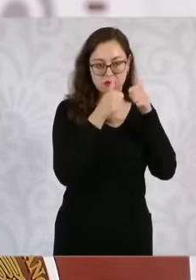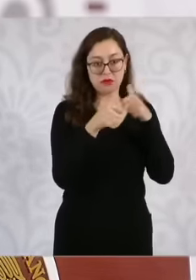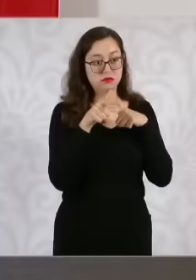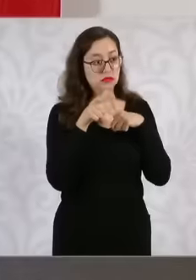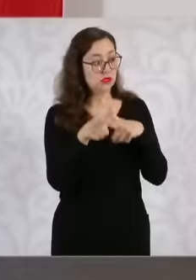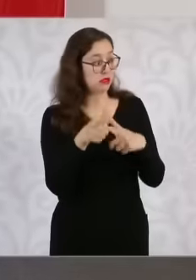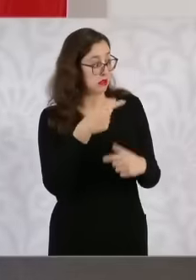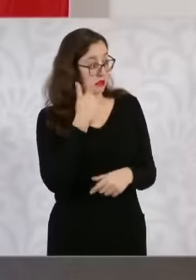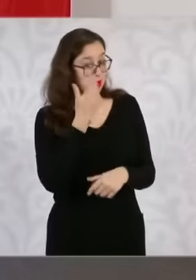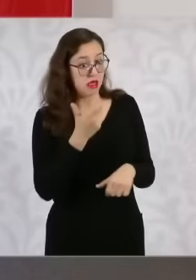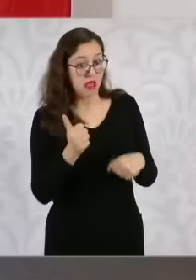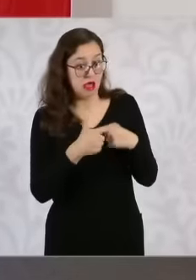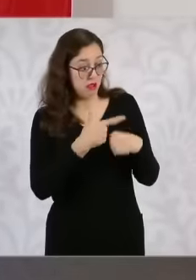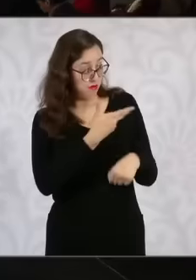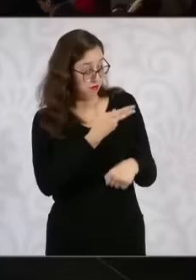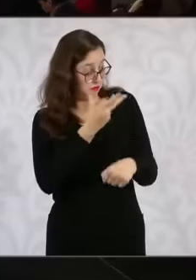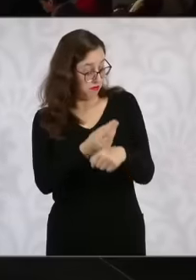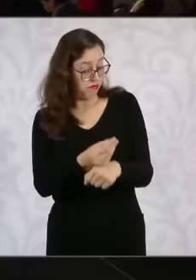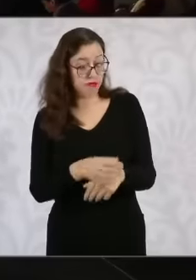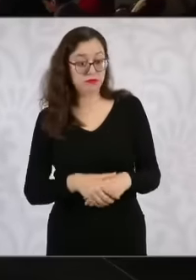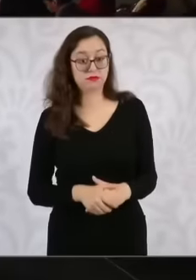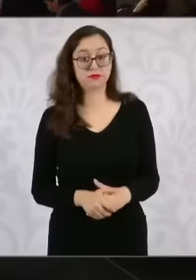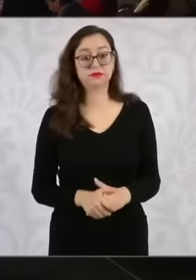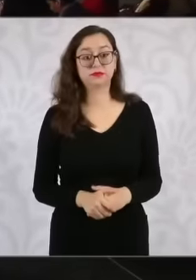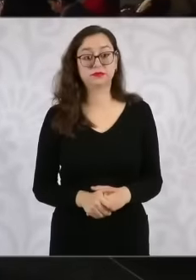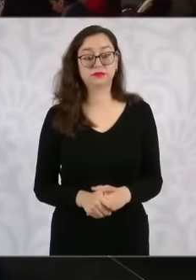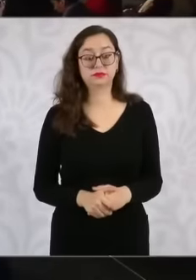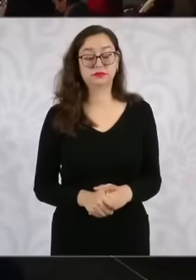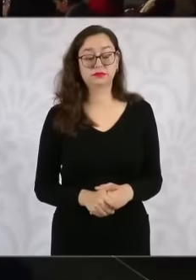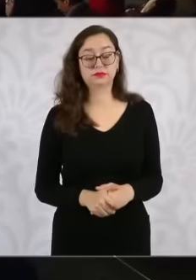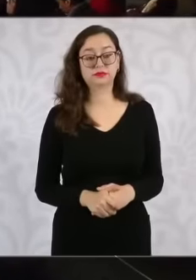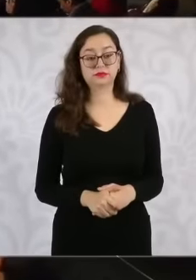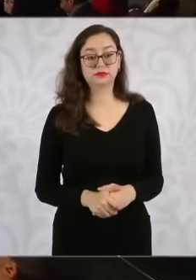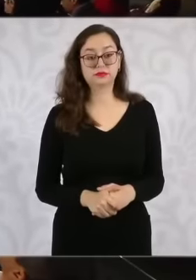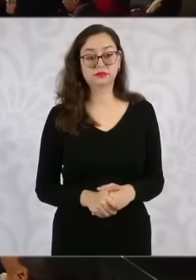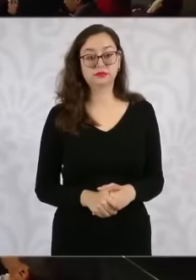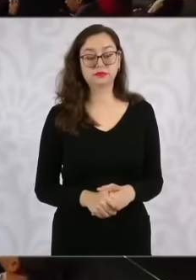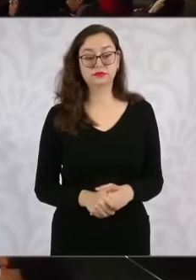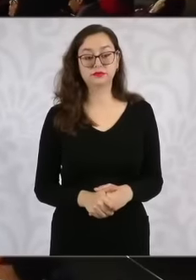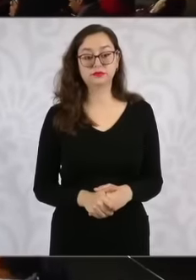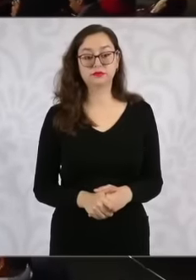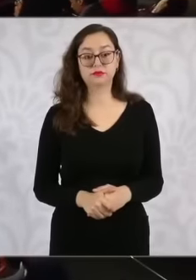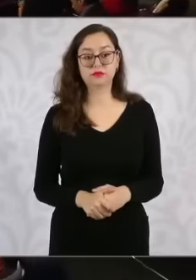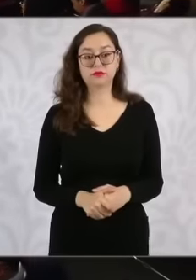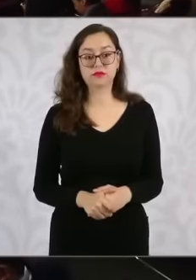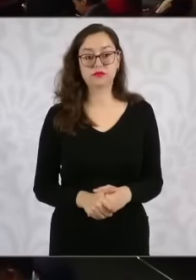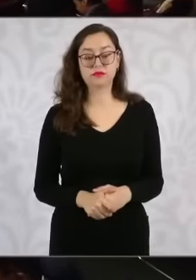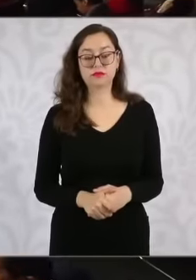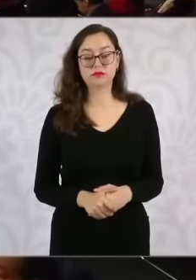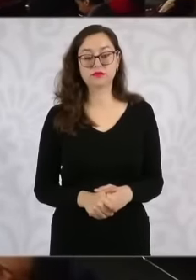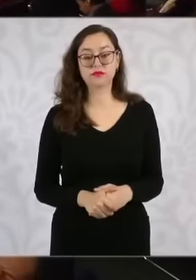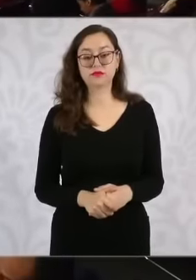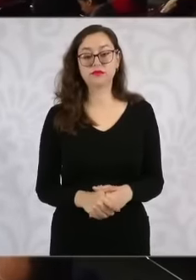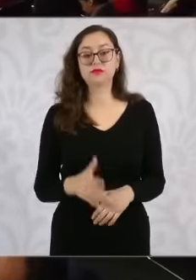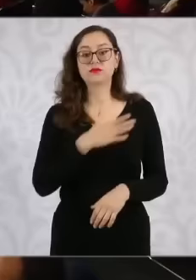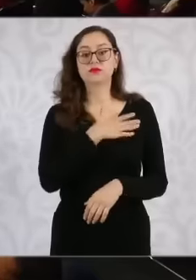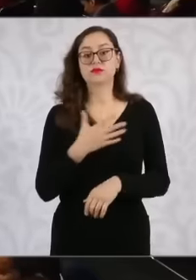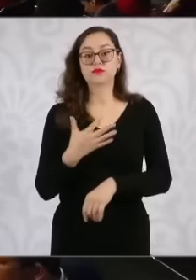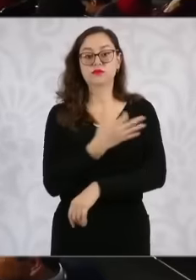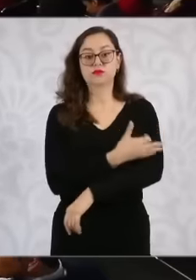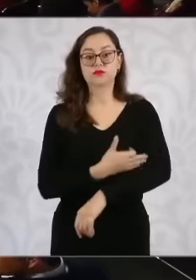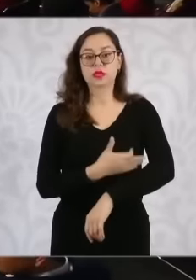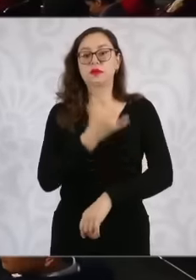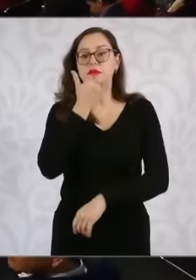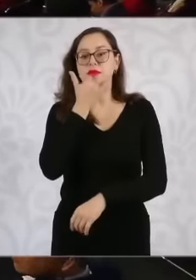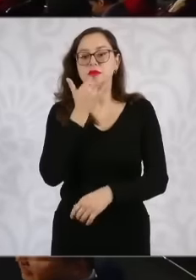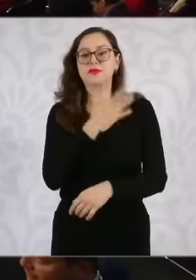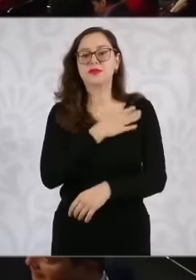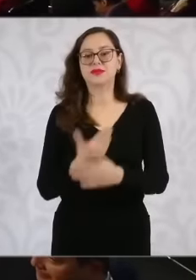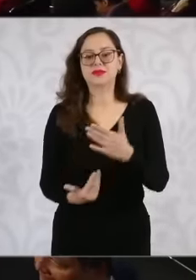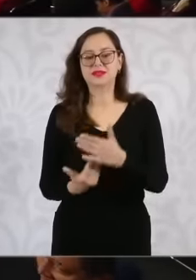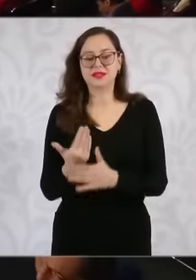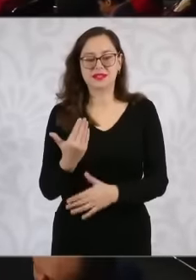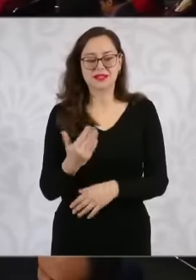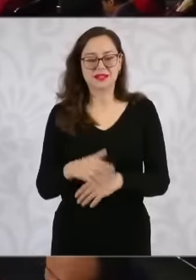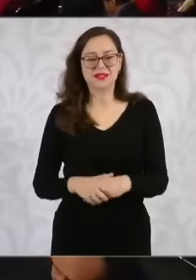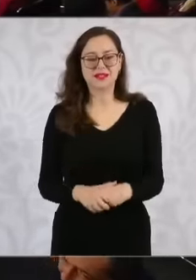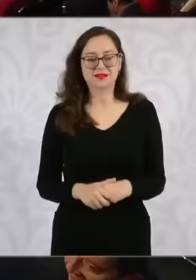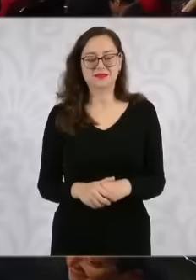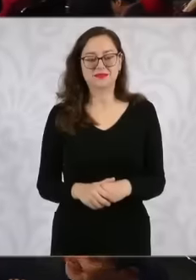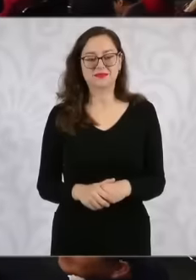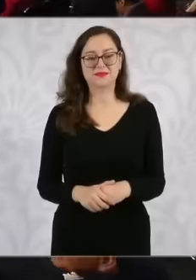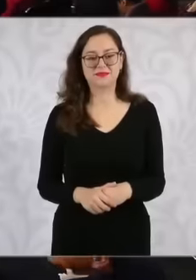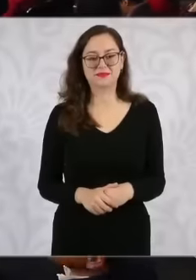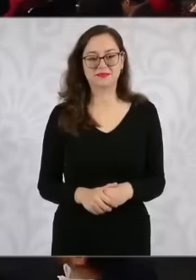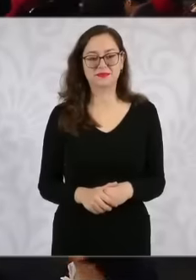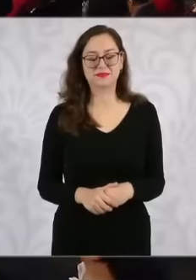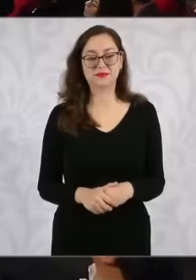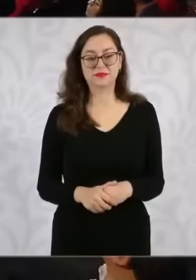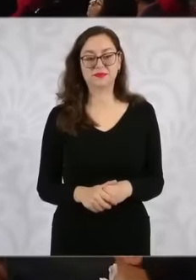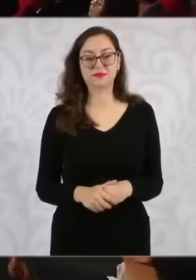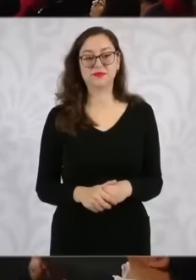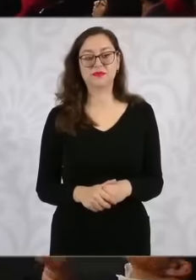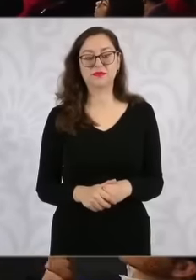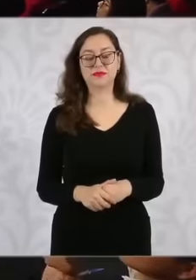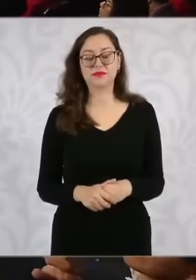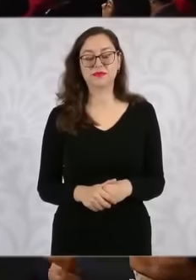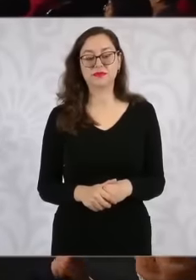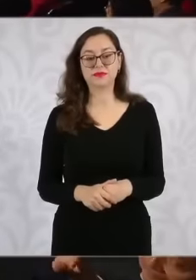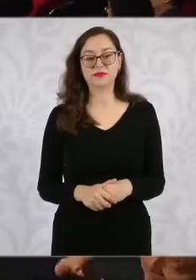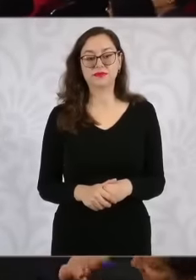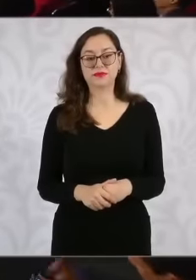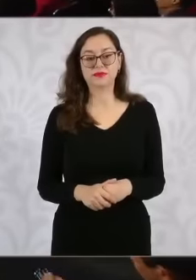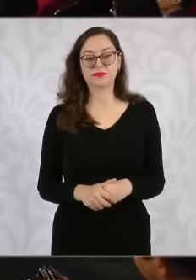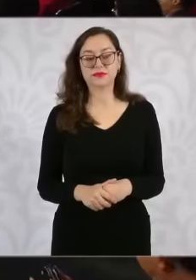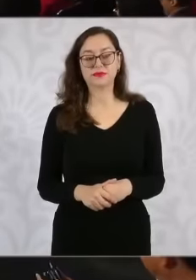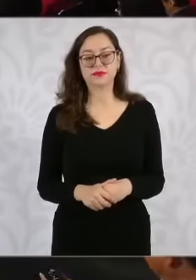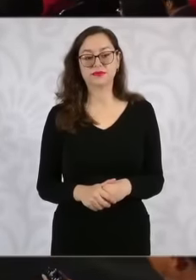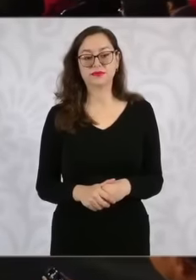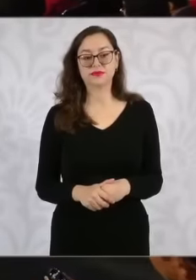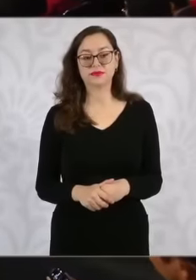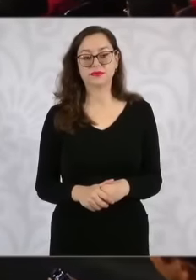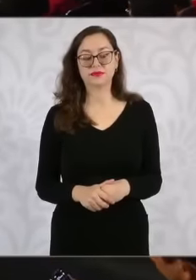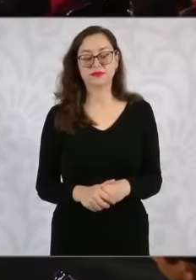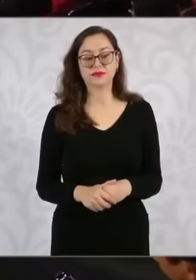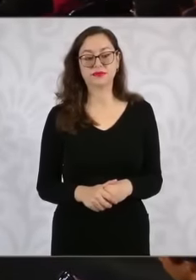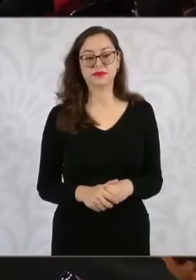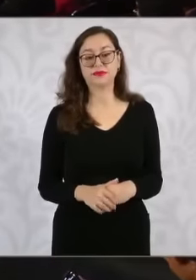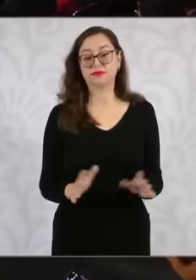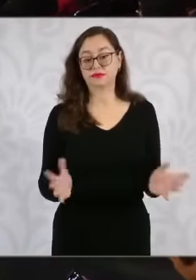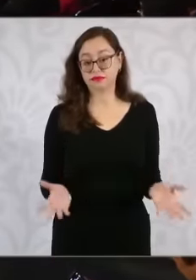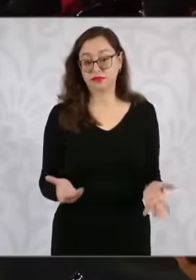comment. Good afternoon, good morning, sorry, in the past year, very great efforts were made